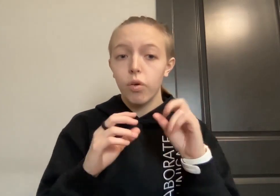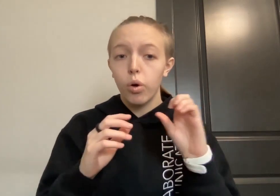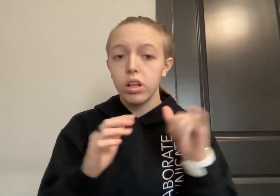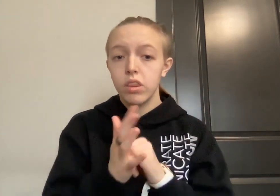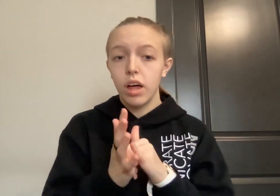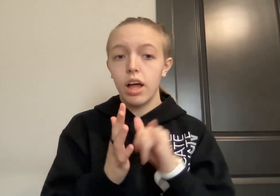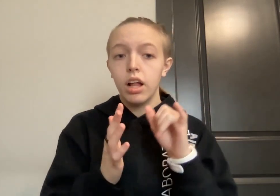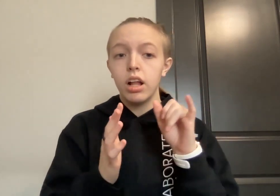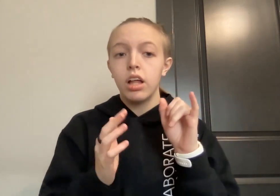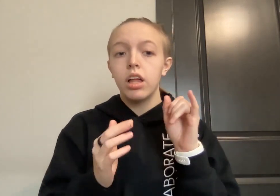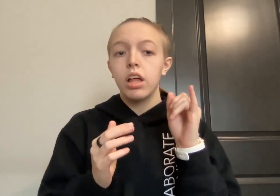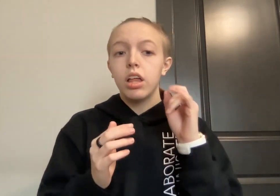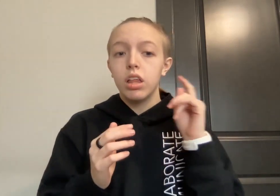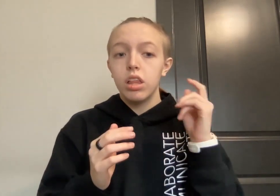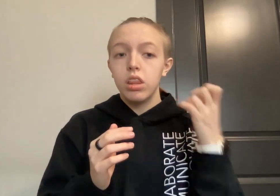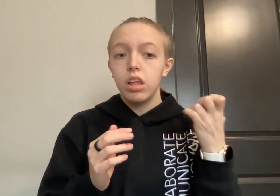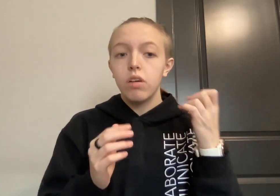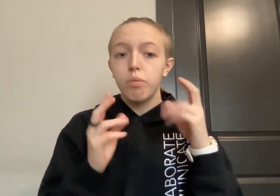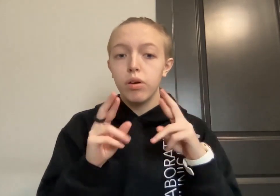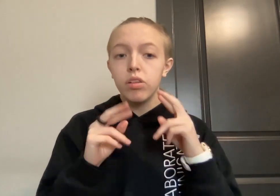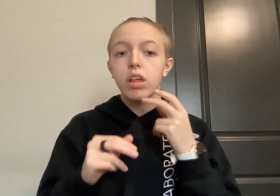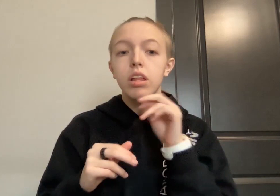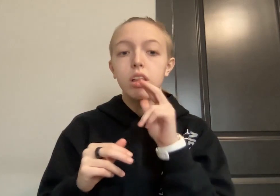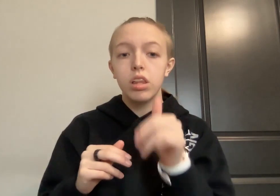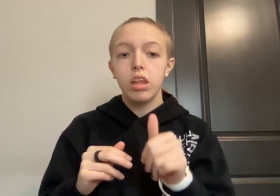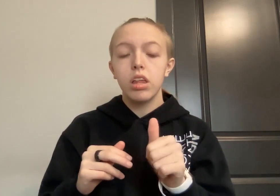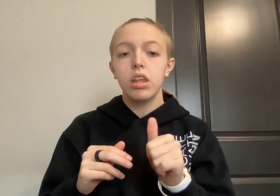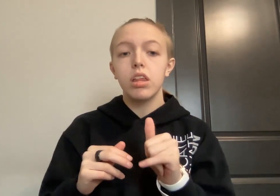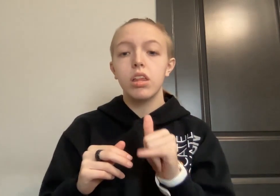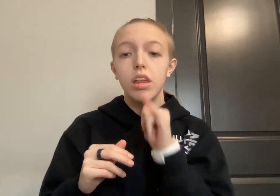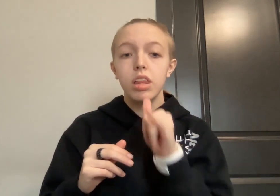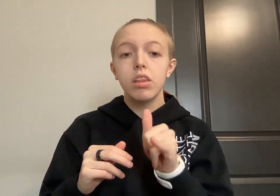or that the person is